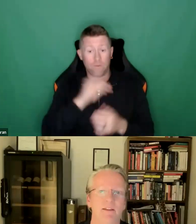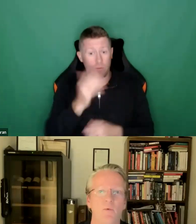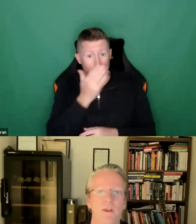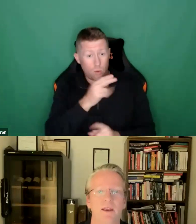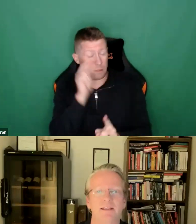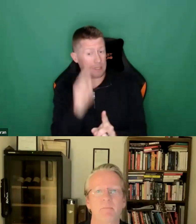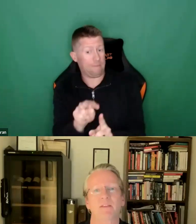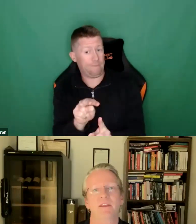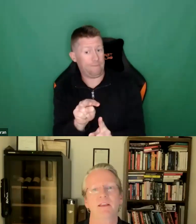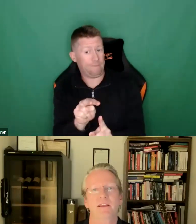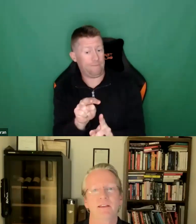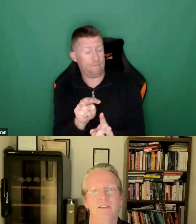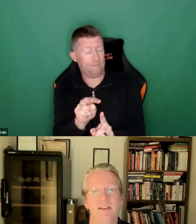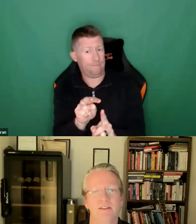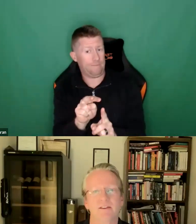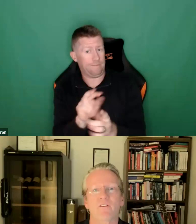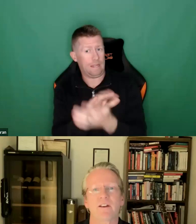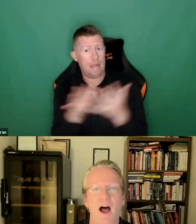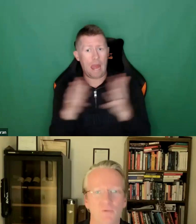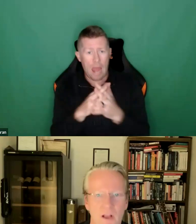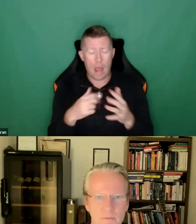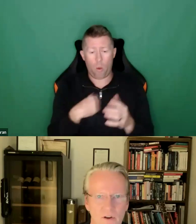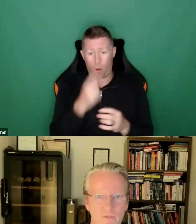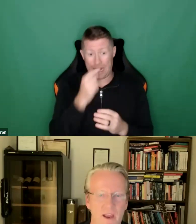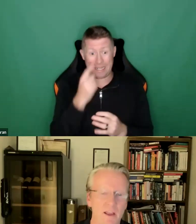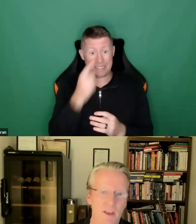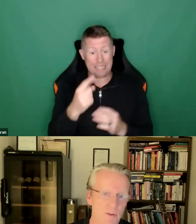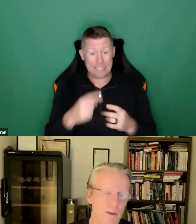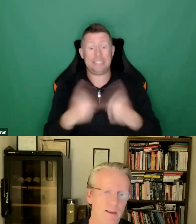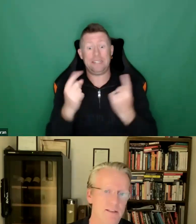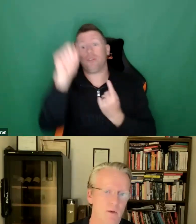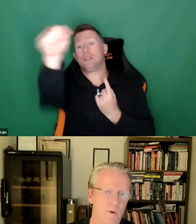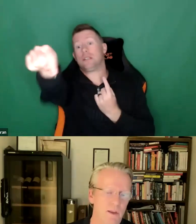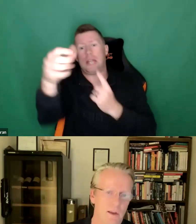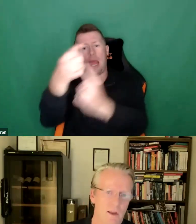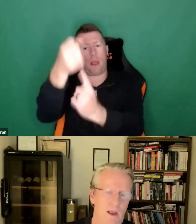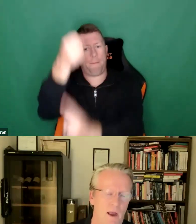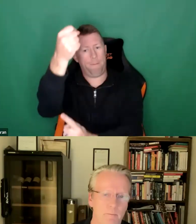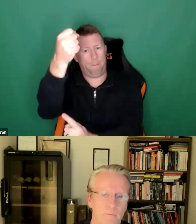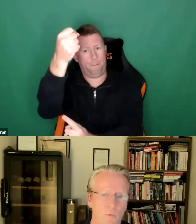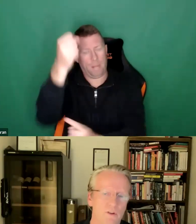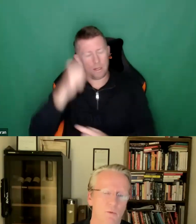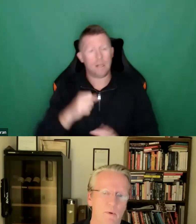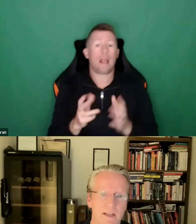whole thing of bringing well-being and health in schools as something that we can expect the